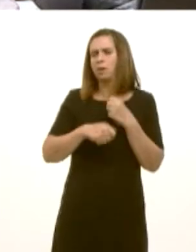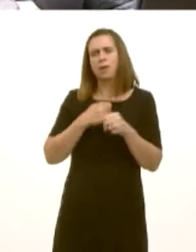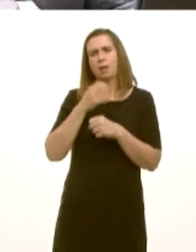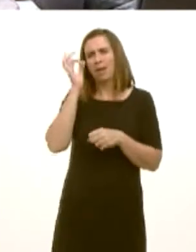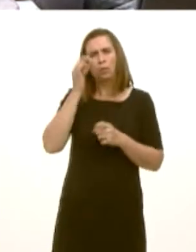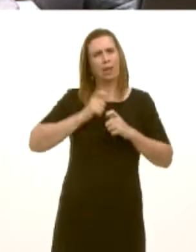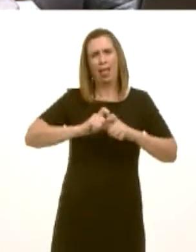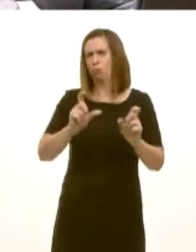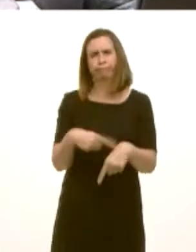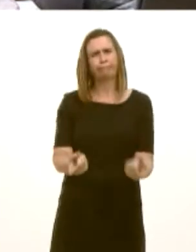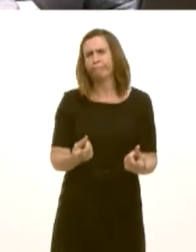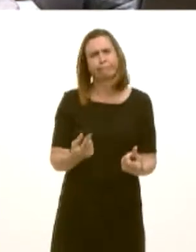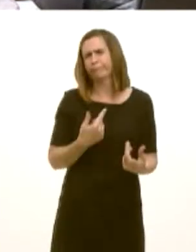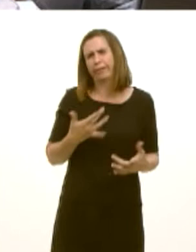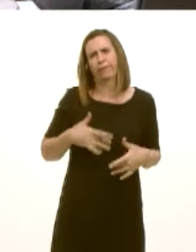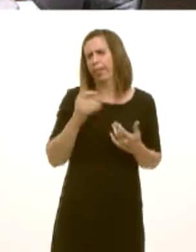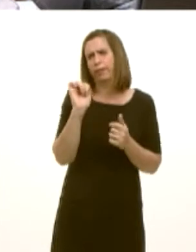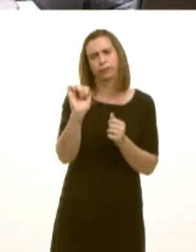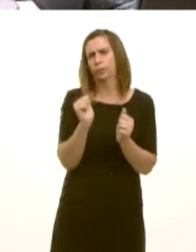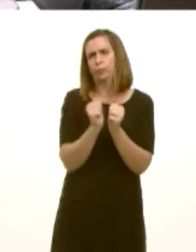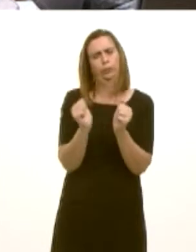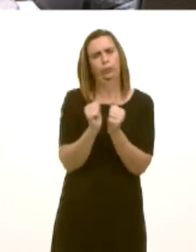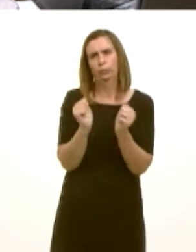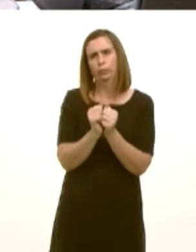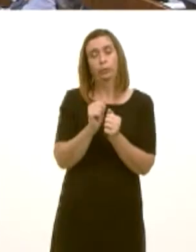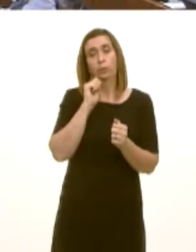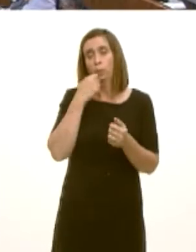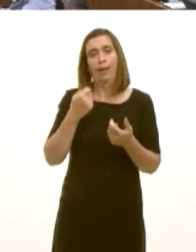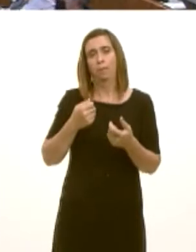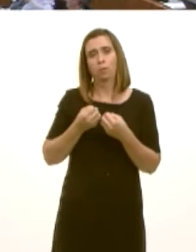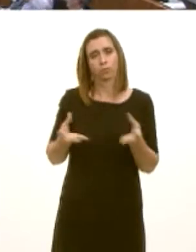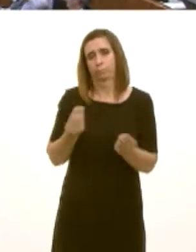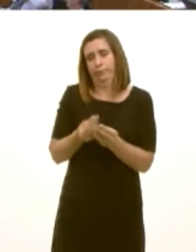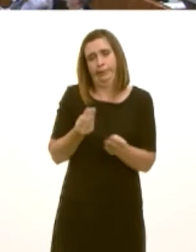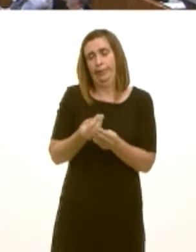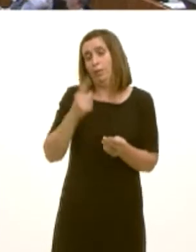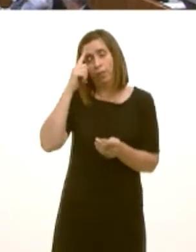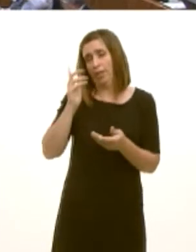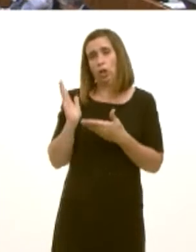I donít think that thatís going to happen and that money will be saved and that better services will be produced.